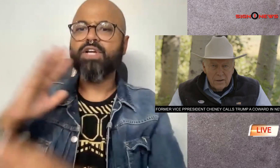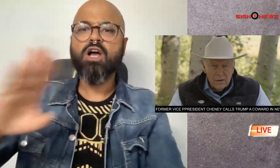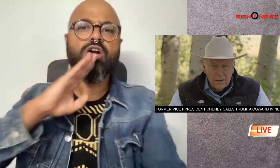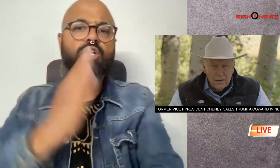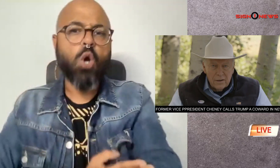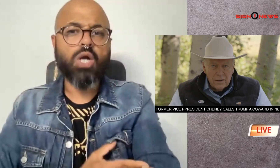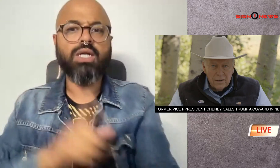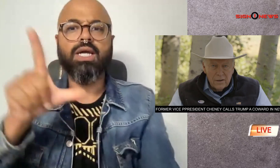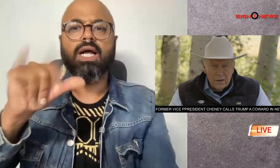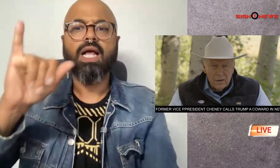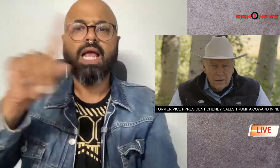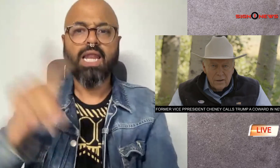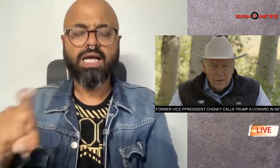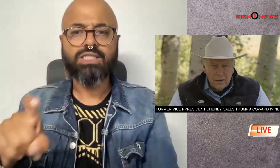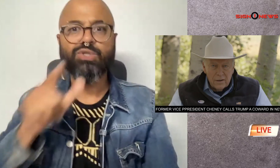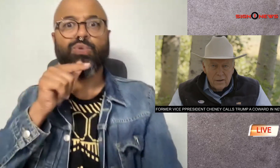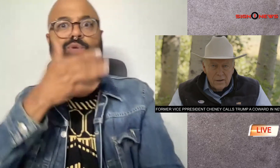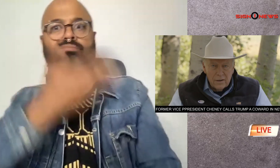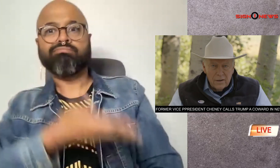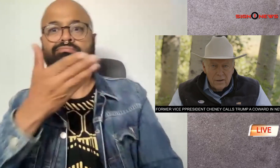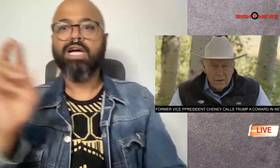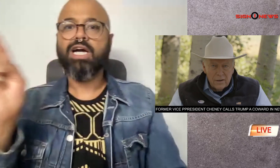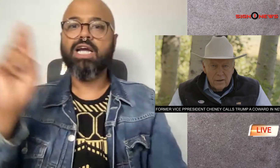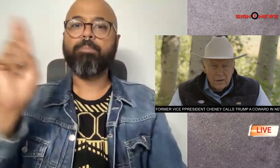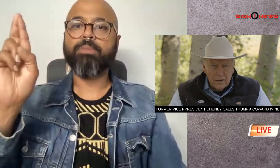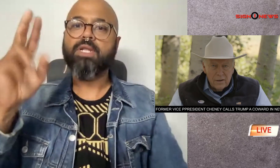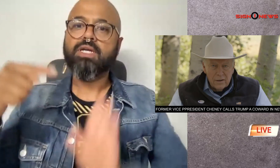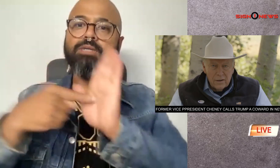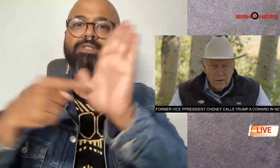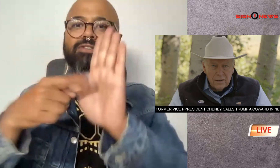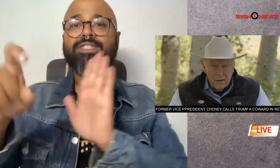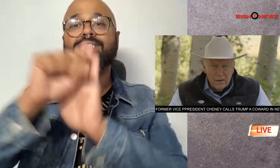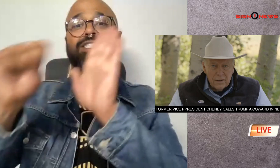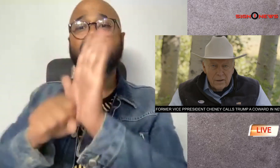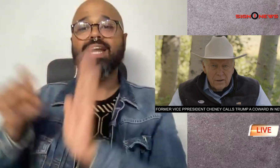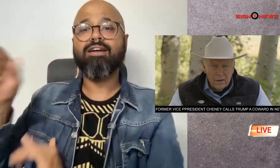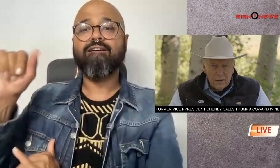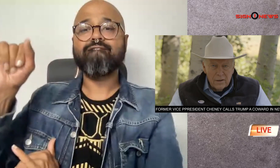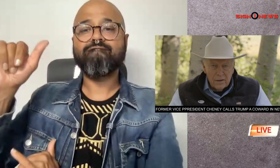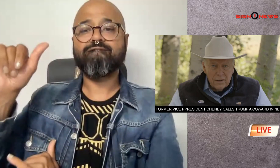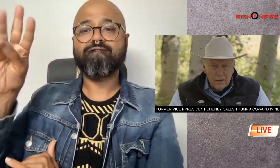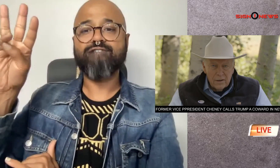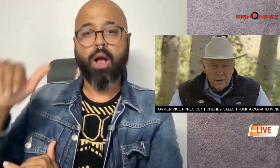Cheney also defended his daughter Liz who is a Republican representative for the state of Wyoming